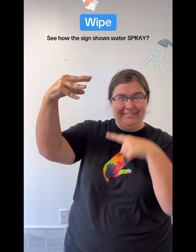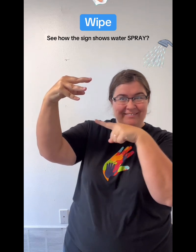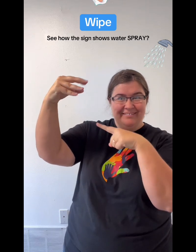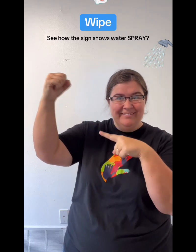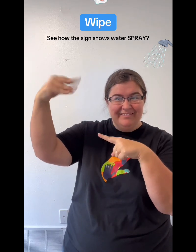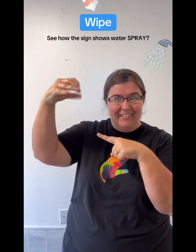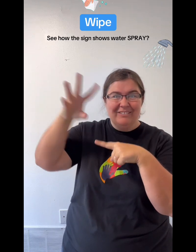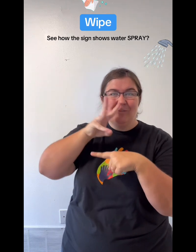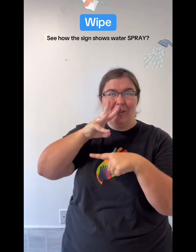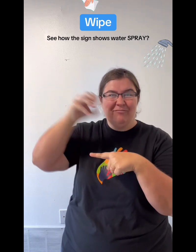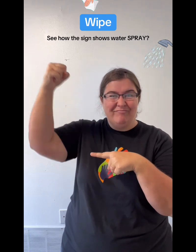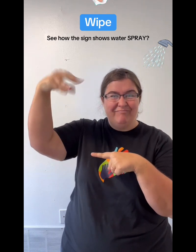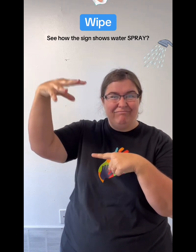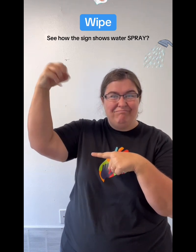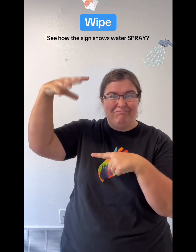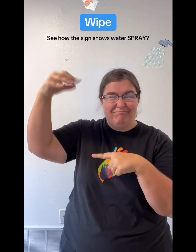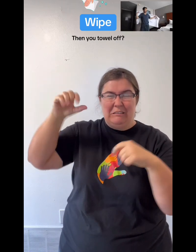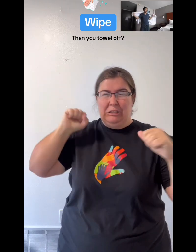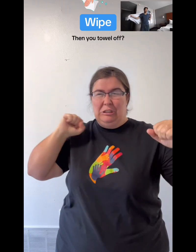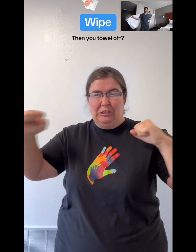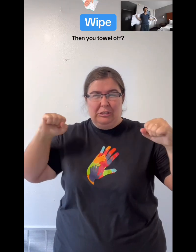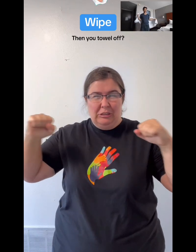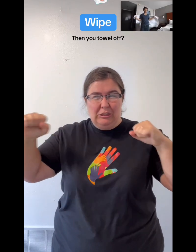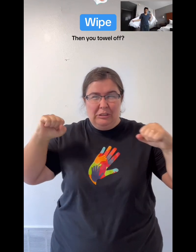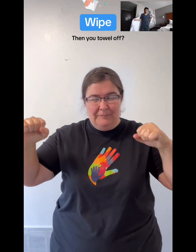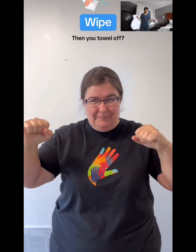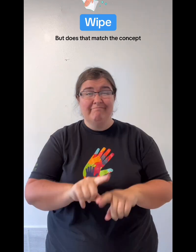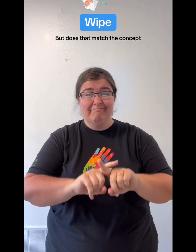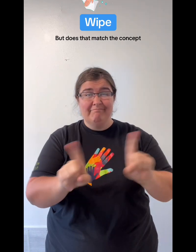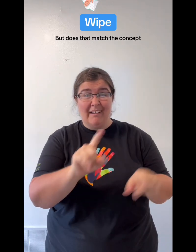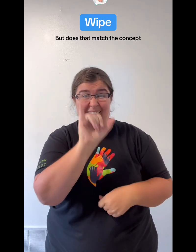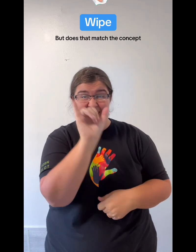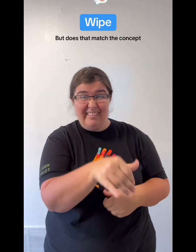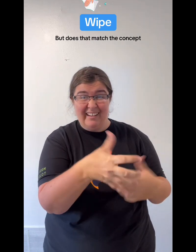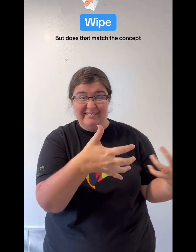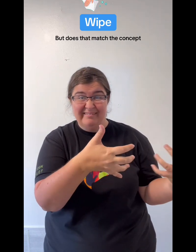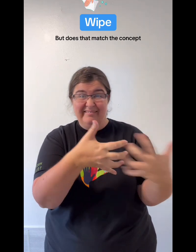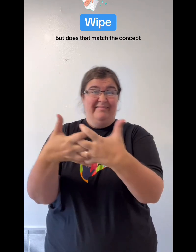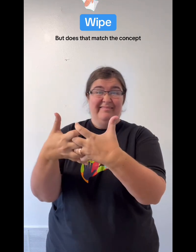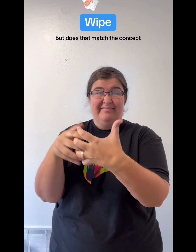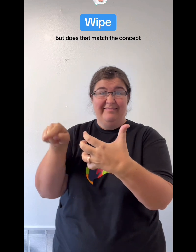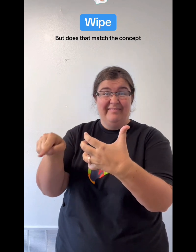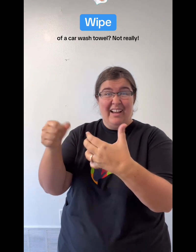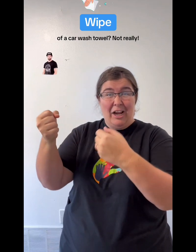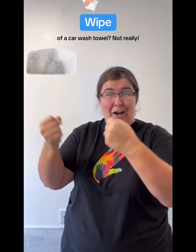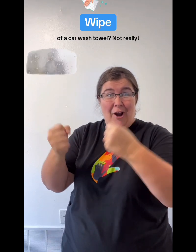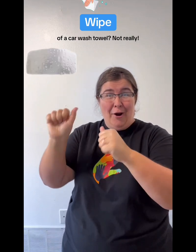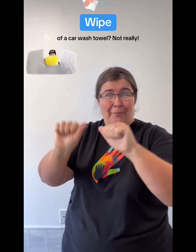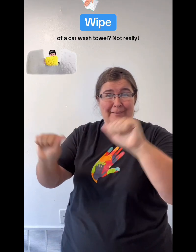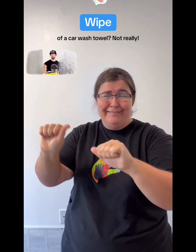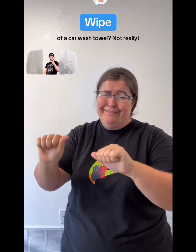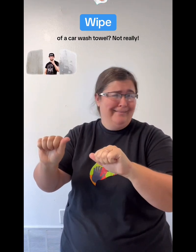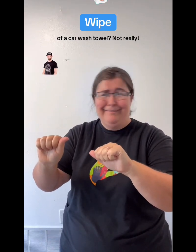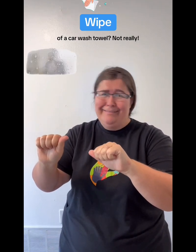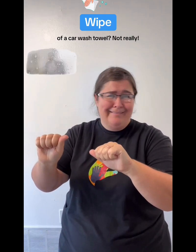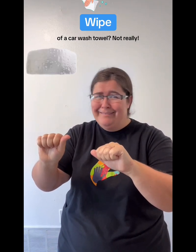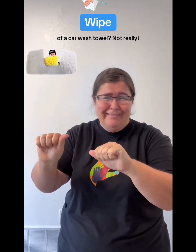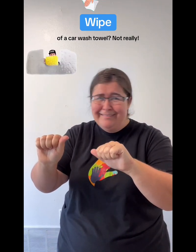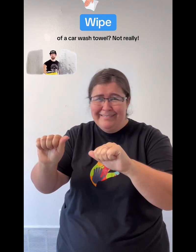See how the sign shows water SPRAY? Then you towel off? But does that match the concept of a car wash towel? Not really!